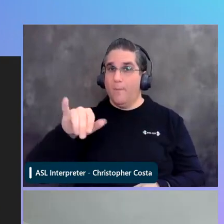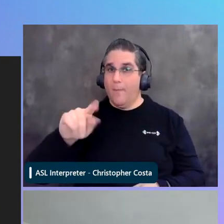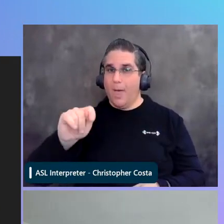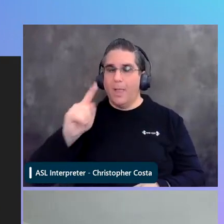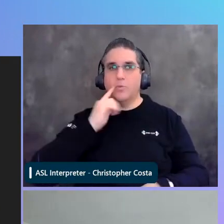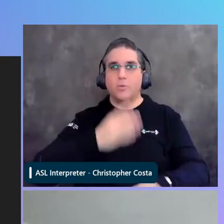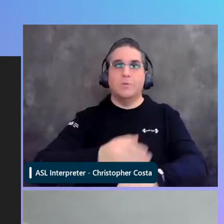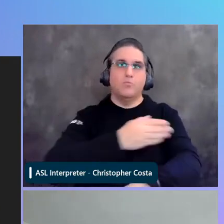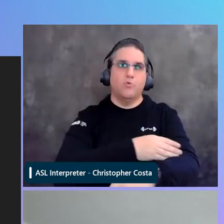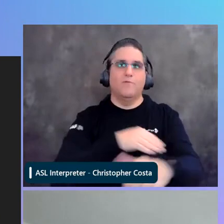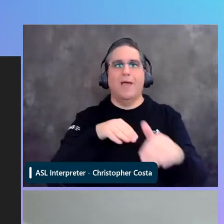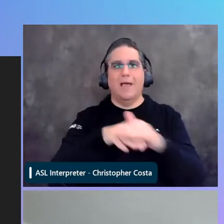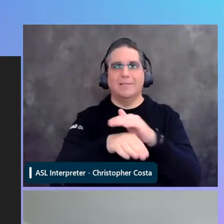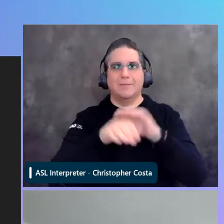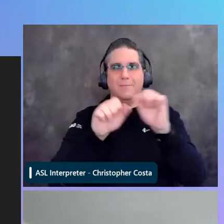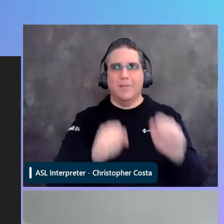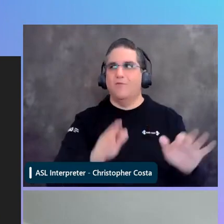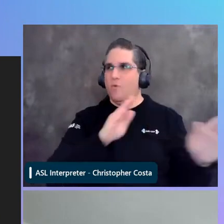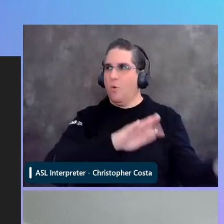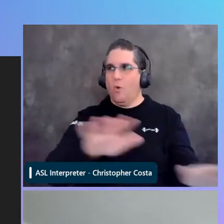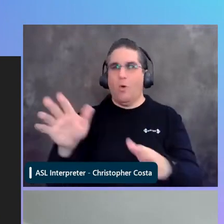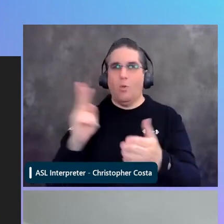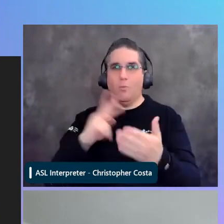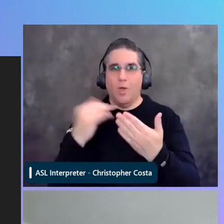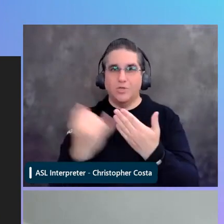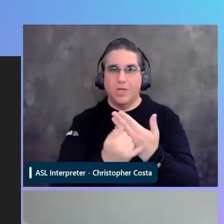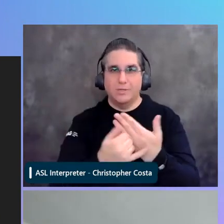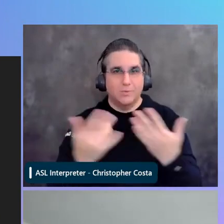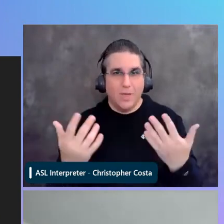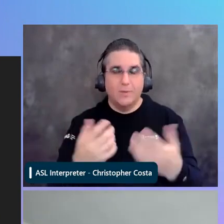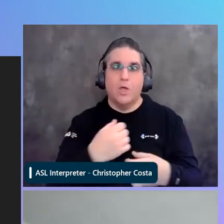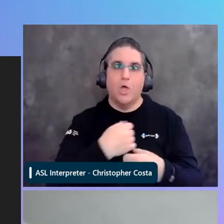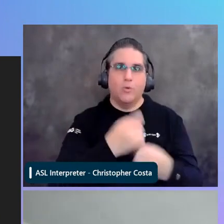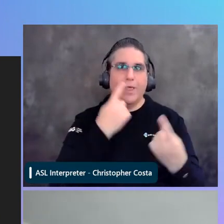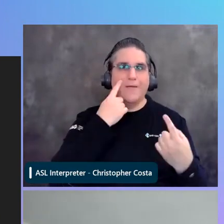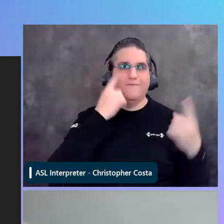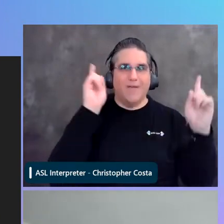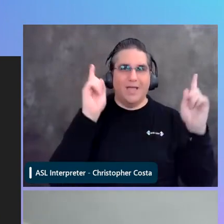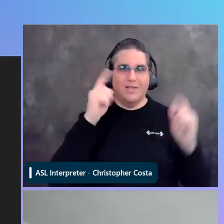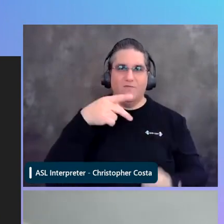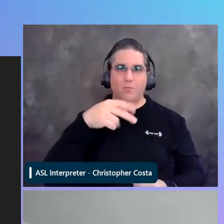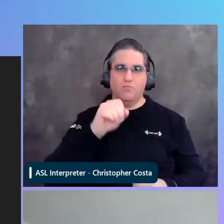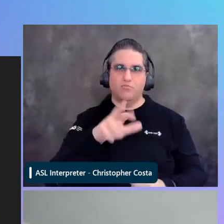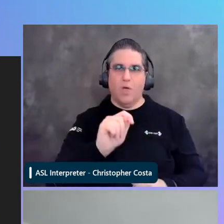effective prompts right?